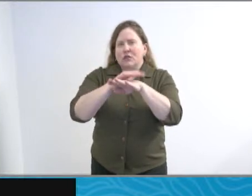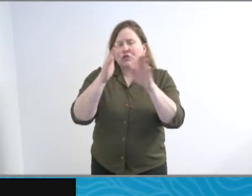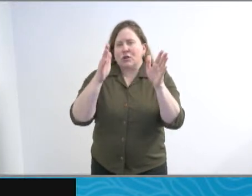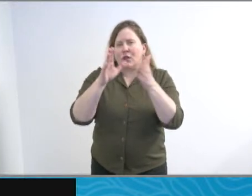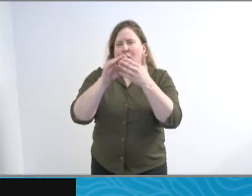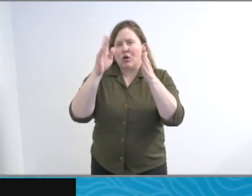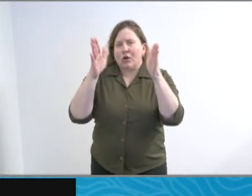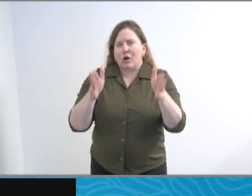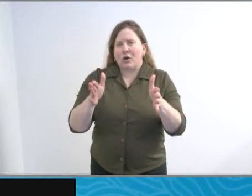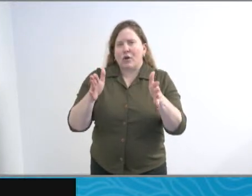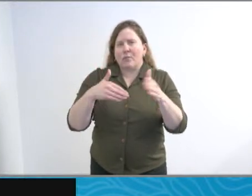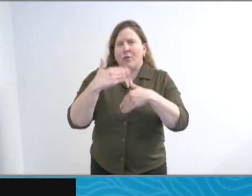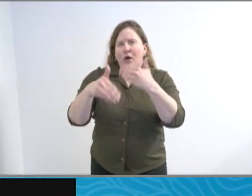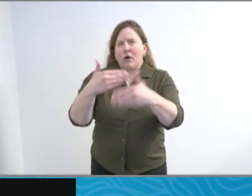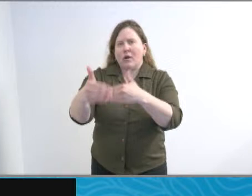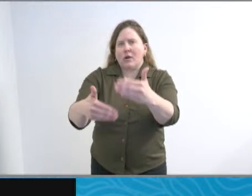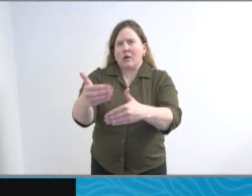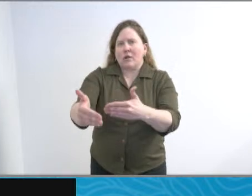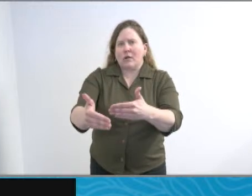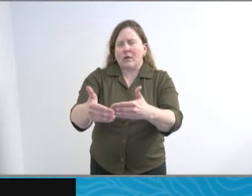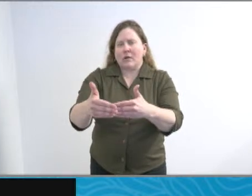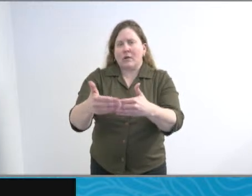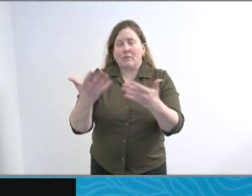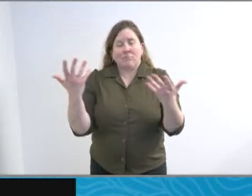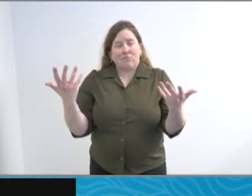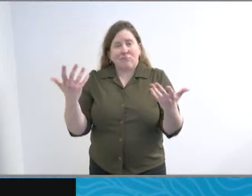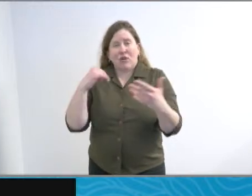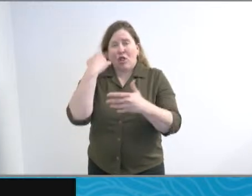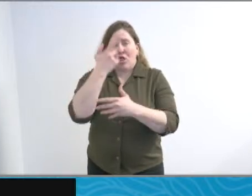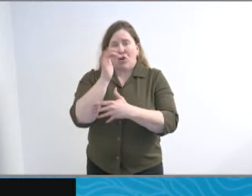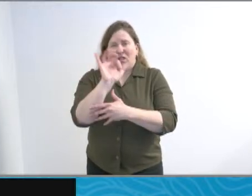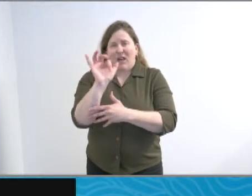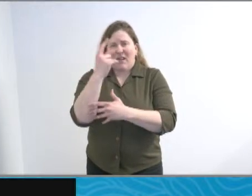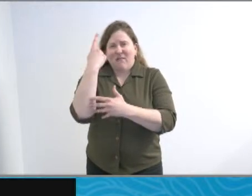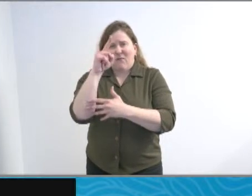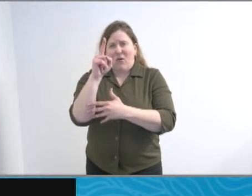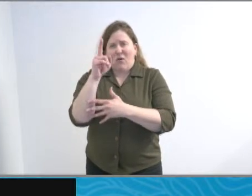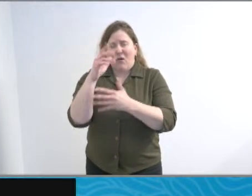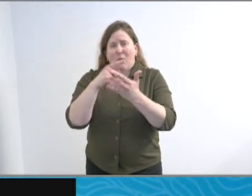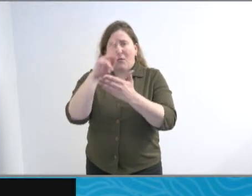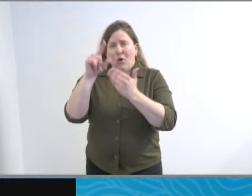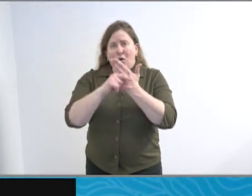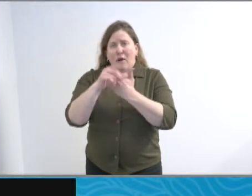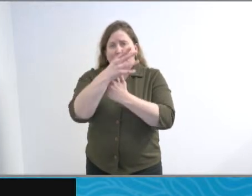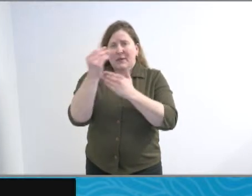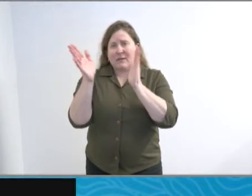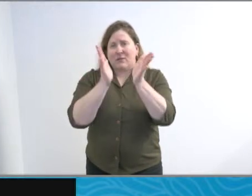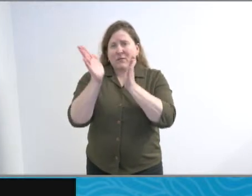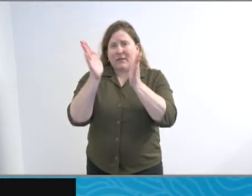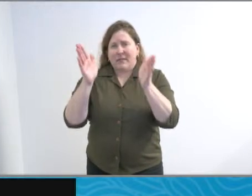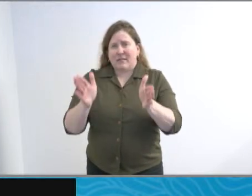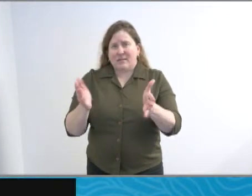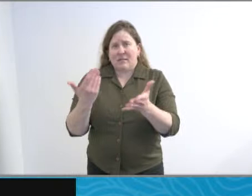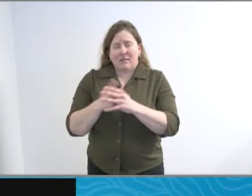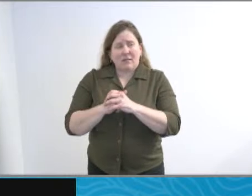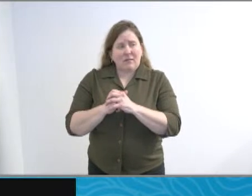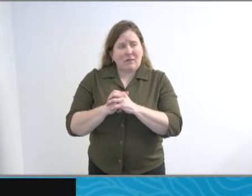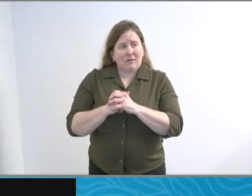How does this look like in terms of programs and services? So you can see here in the middle, you've got funds